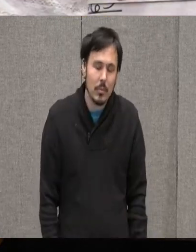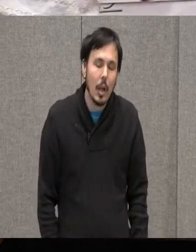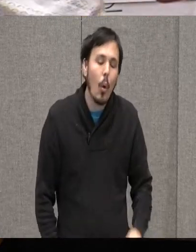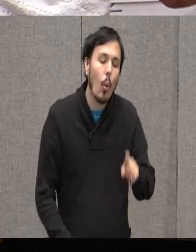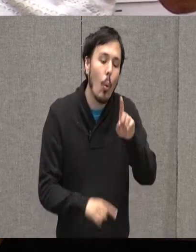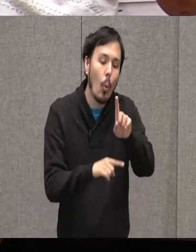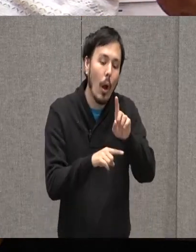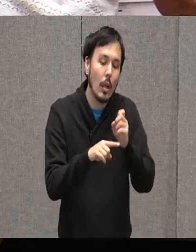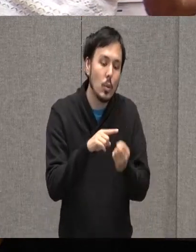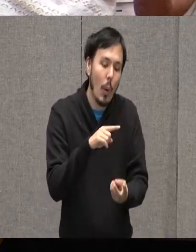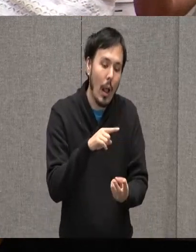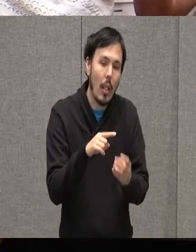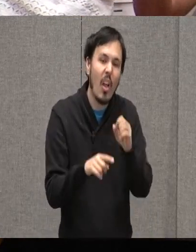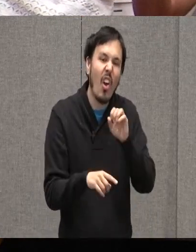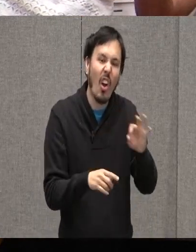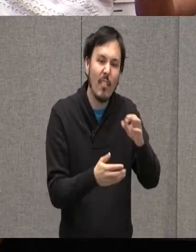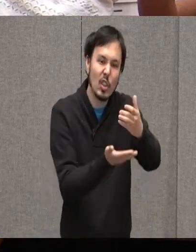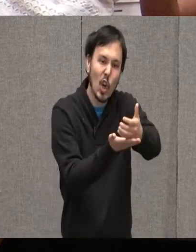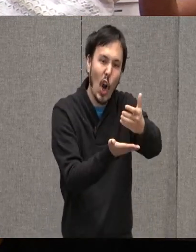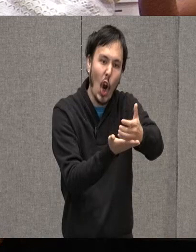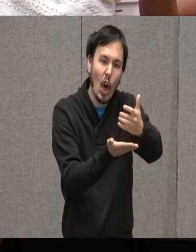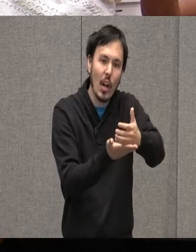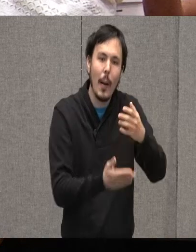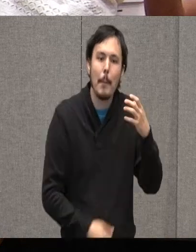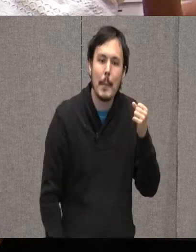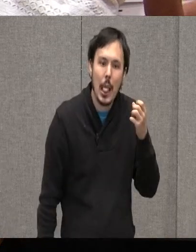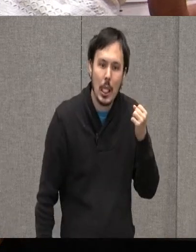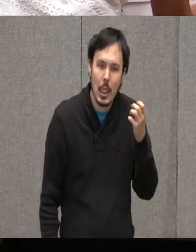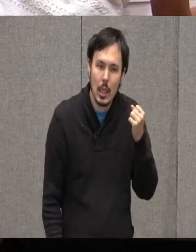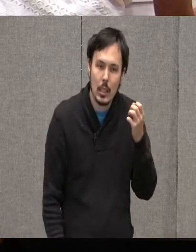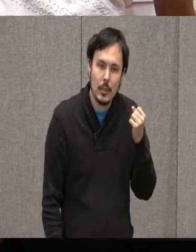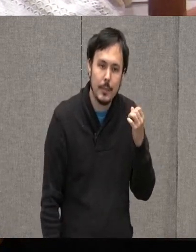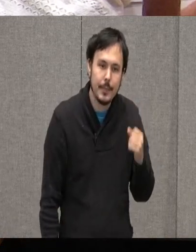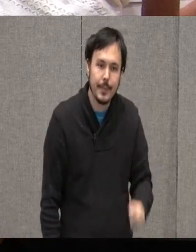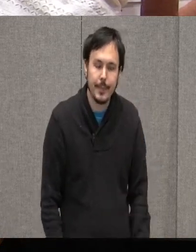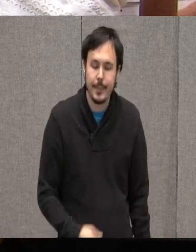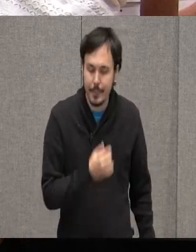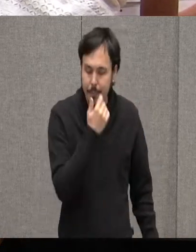So I'm gonna have to of a carton of milk.